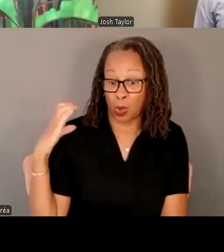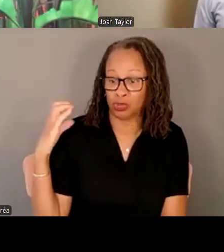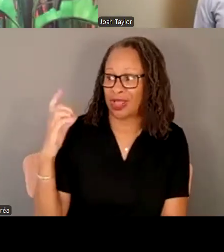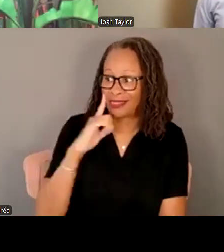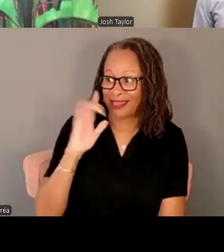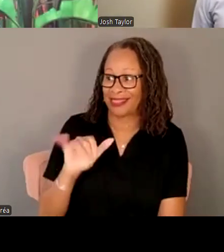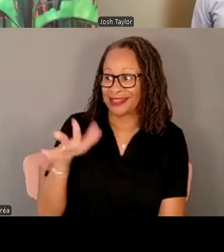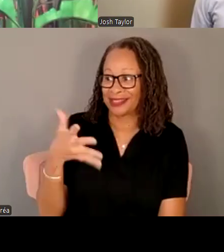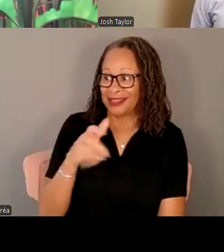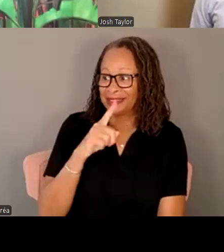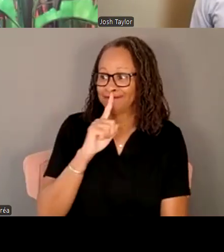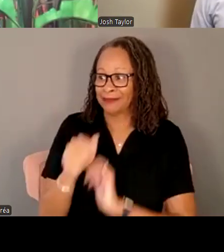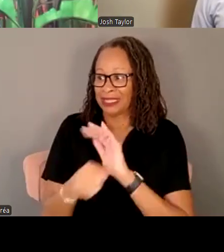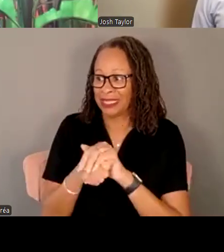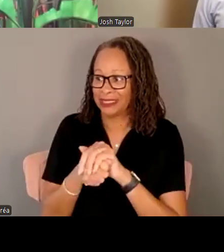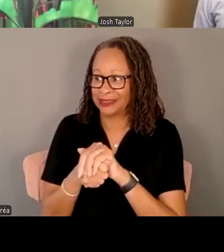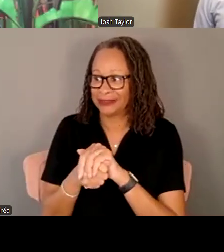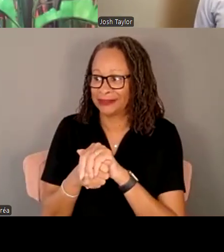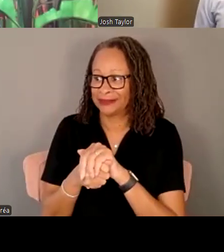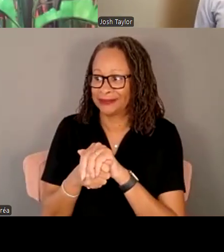the hidden gem of employment